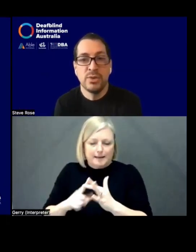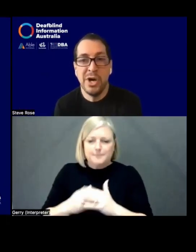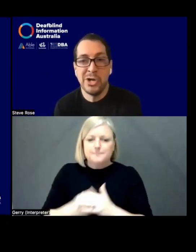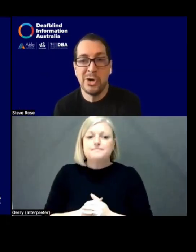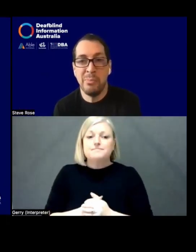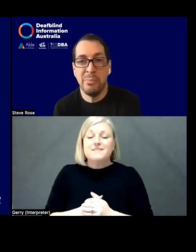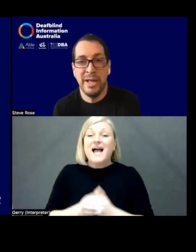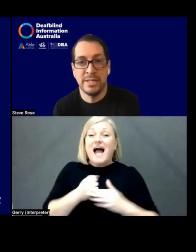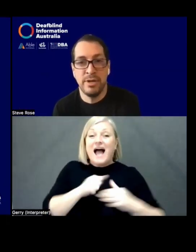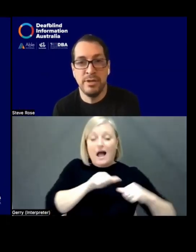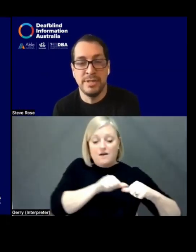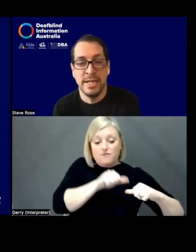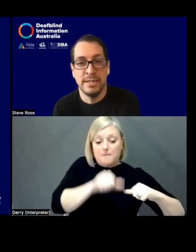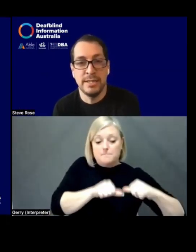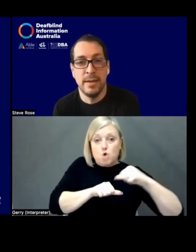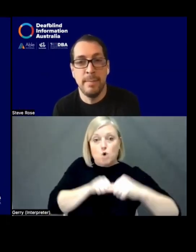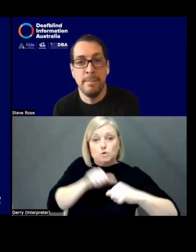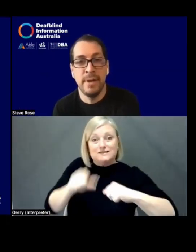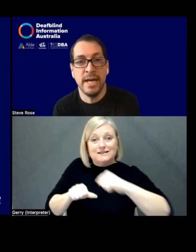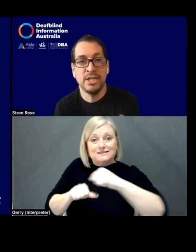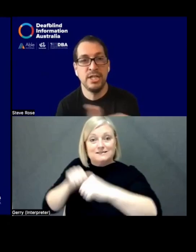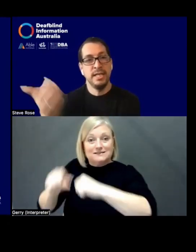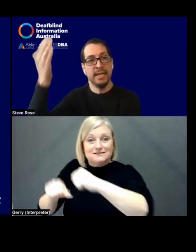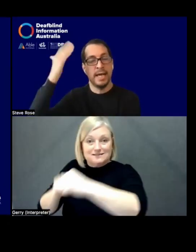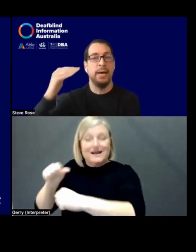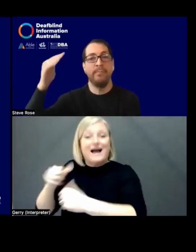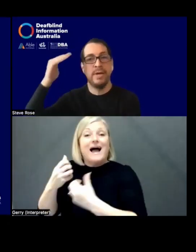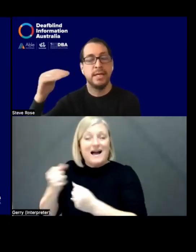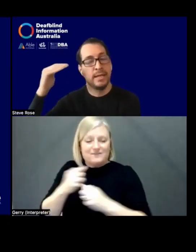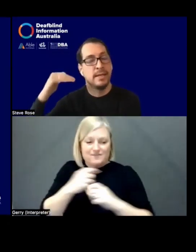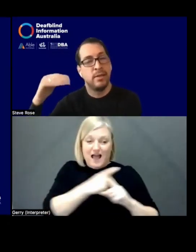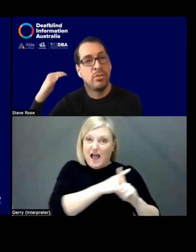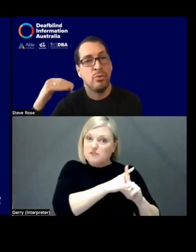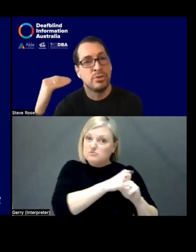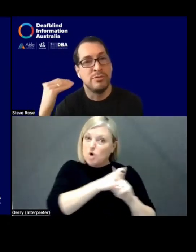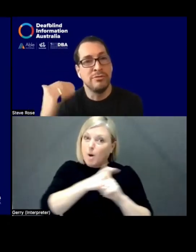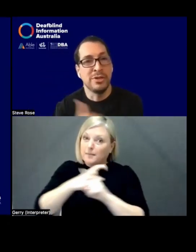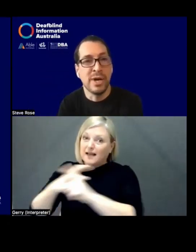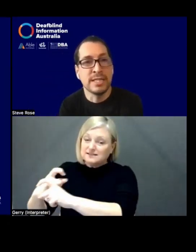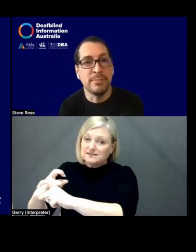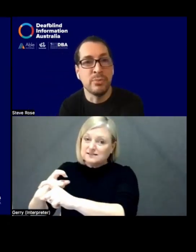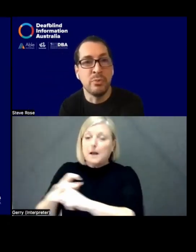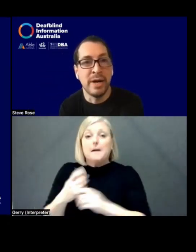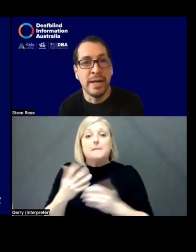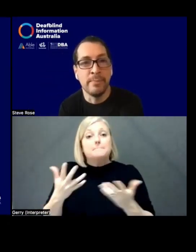which is quite a complex process, but it can be thought of in quite a simple way.